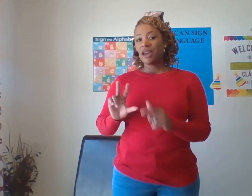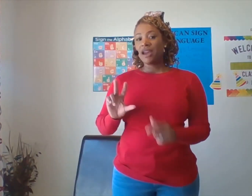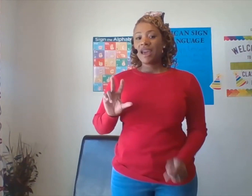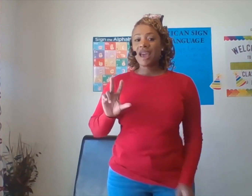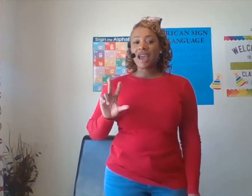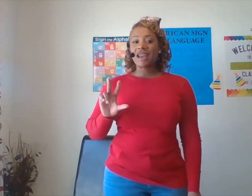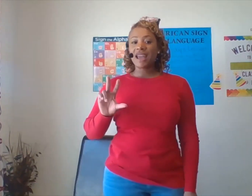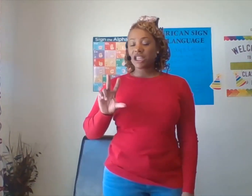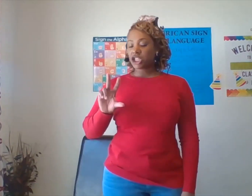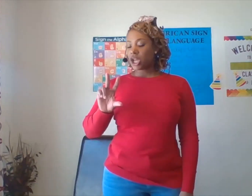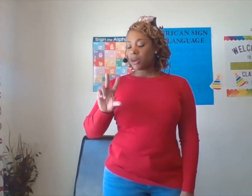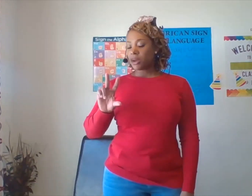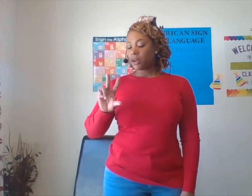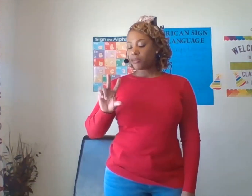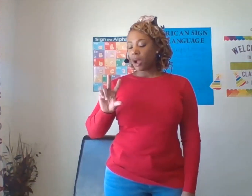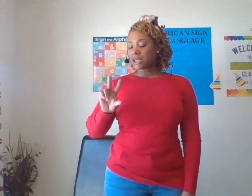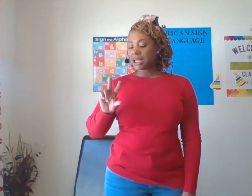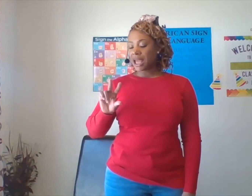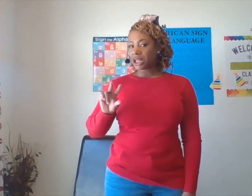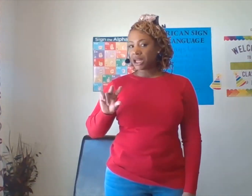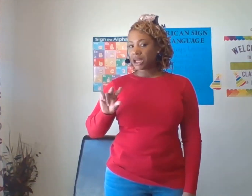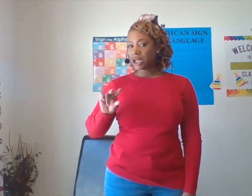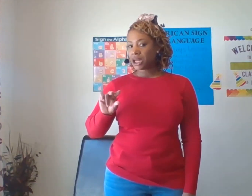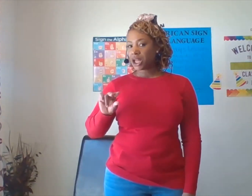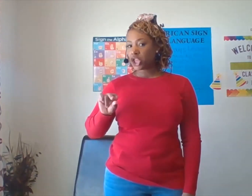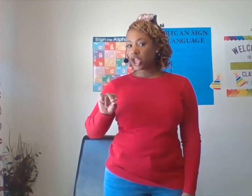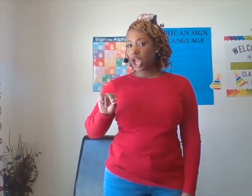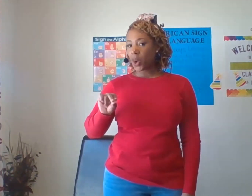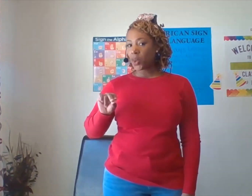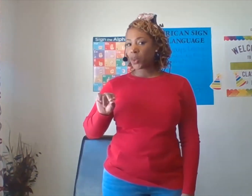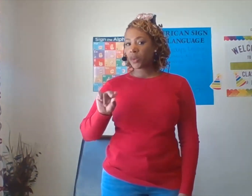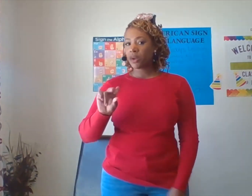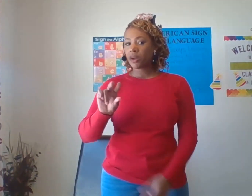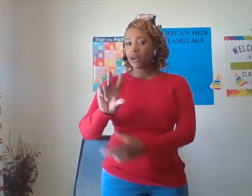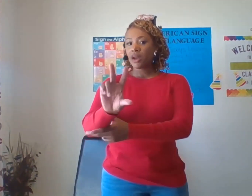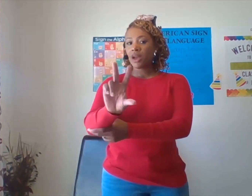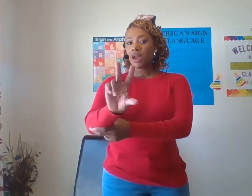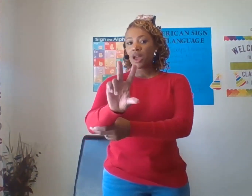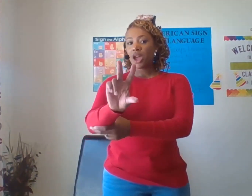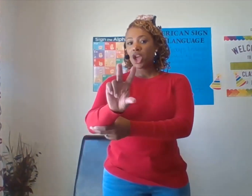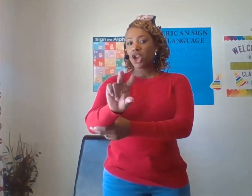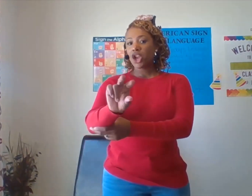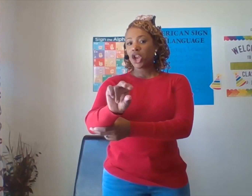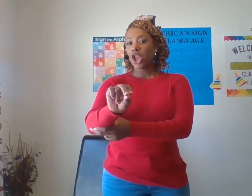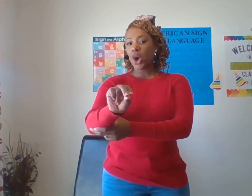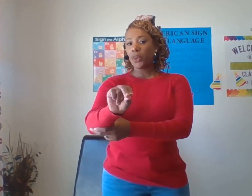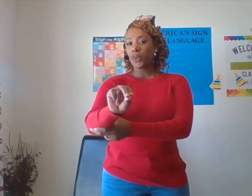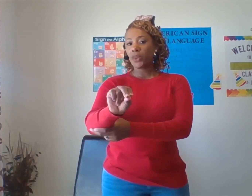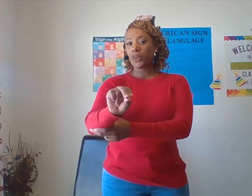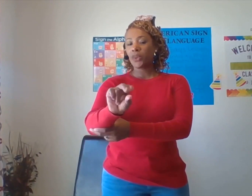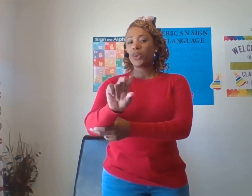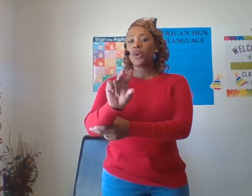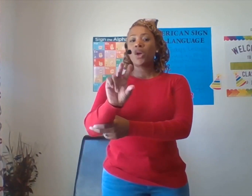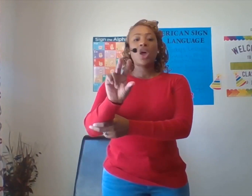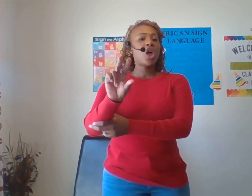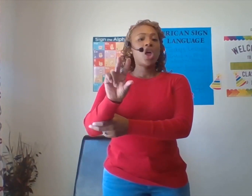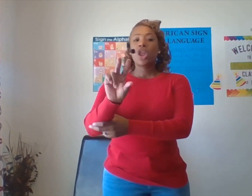it's brought together No No